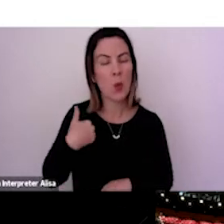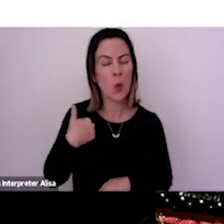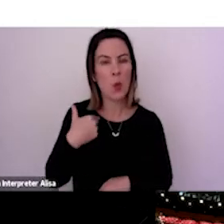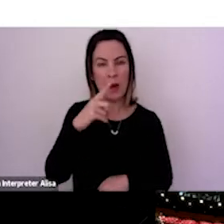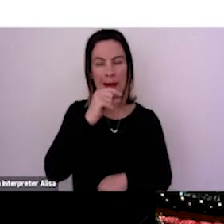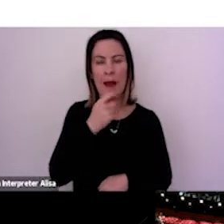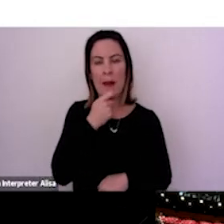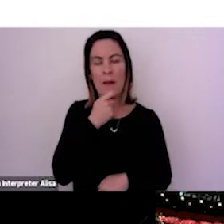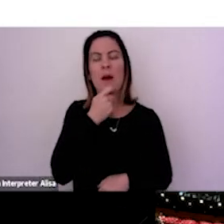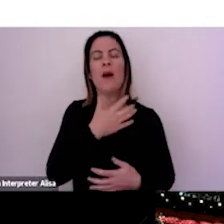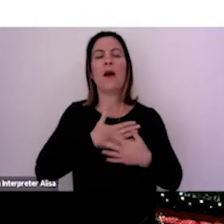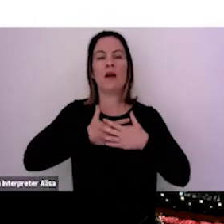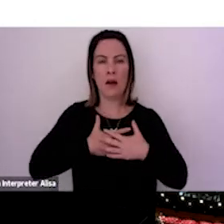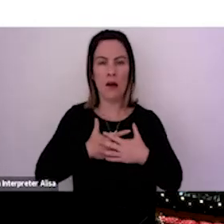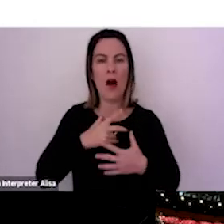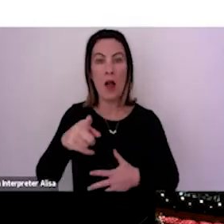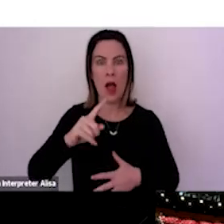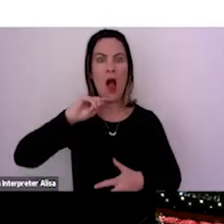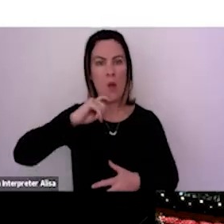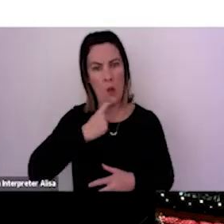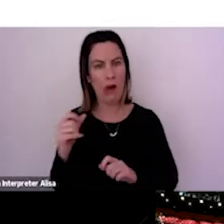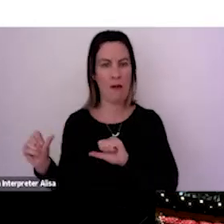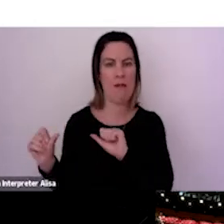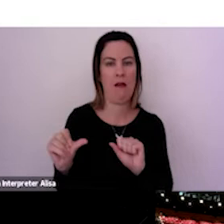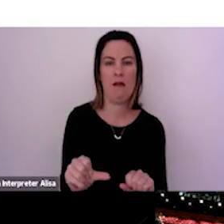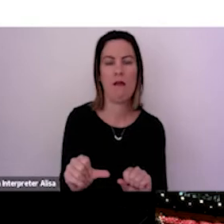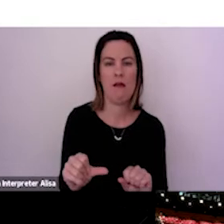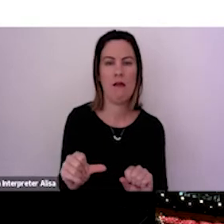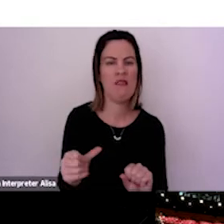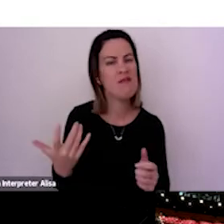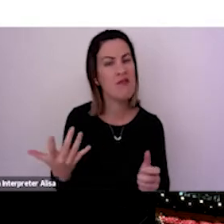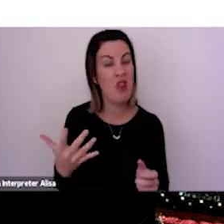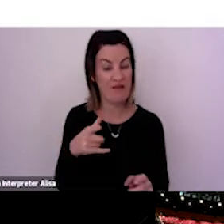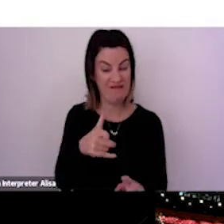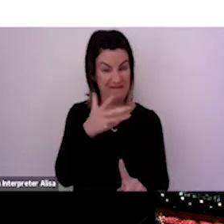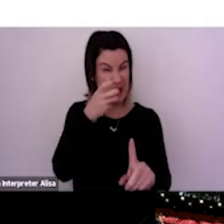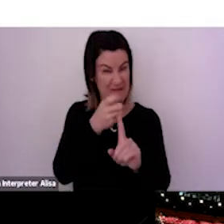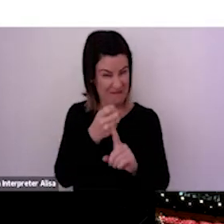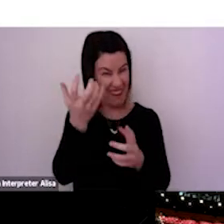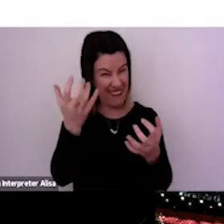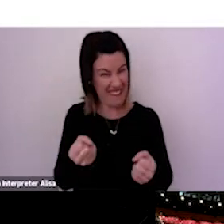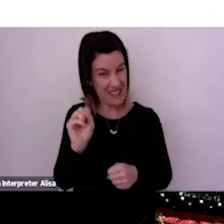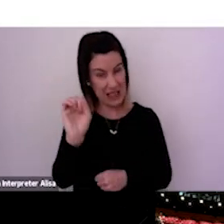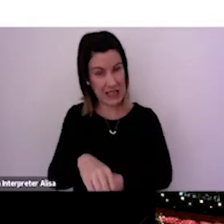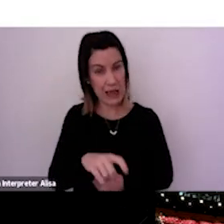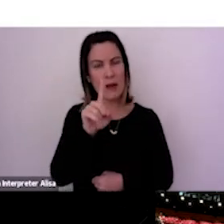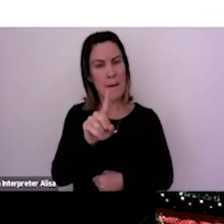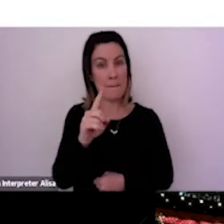confidence being affected, but have confidence that most people will be back in force as soon as they can.